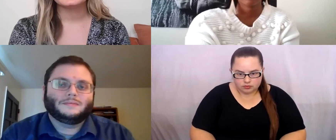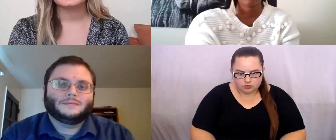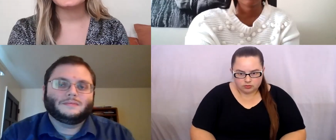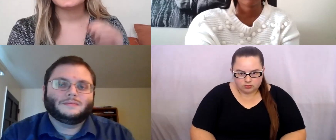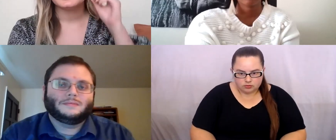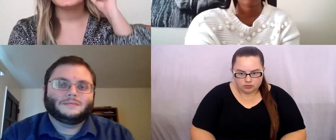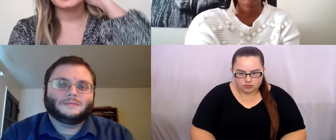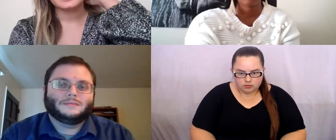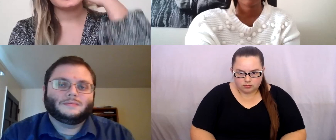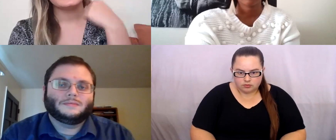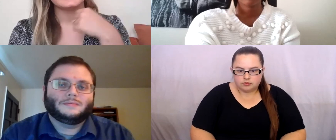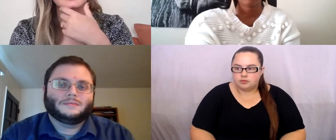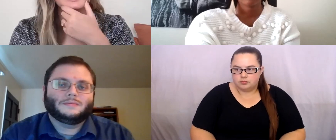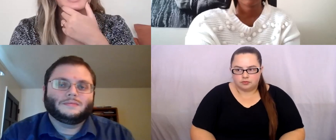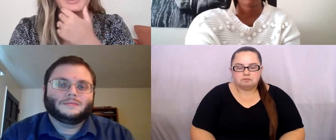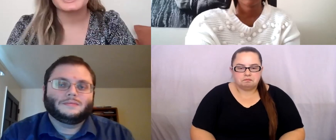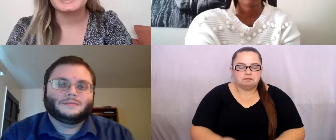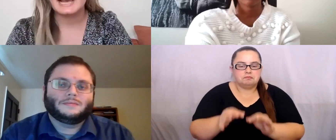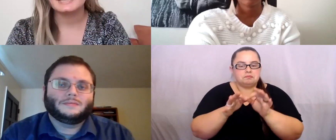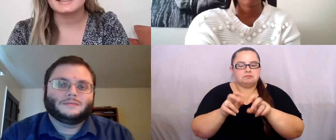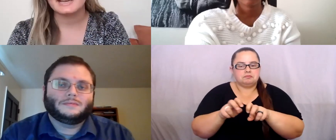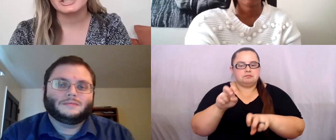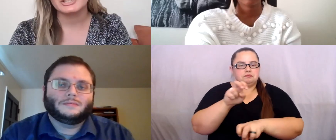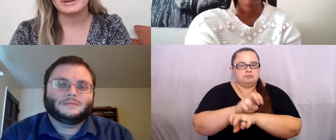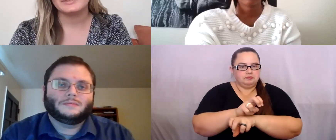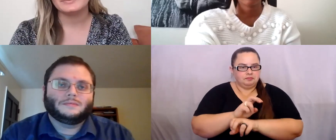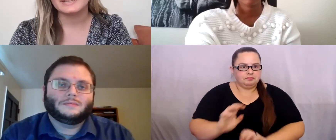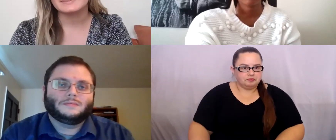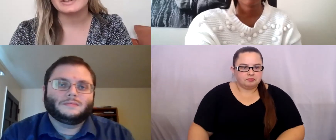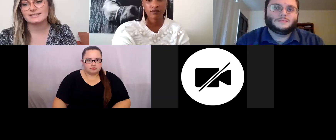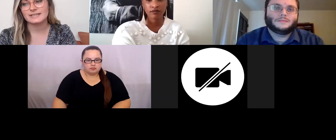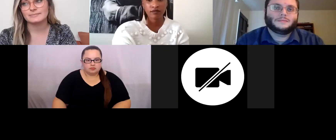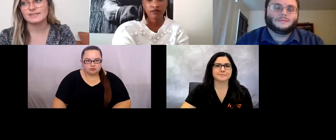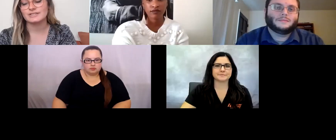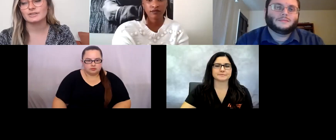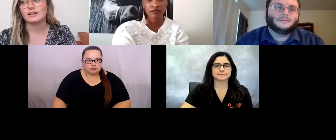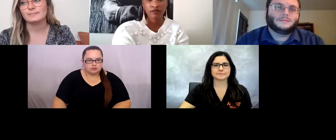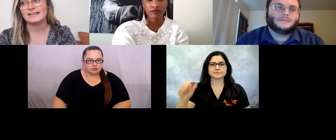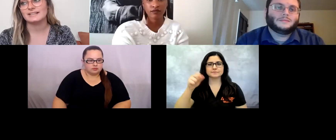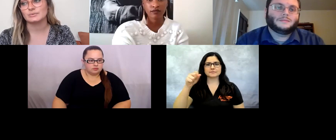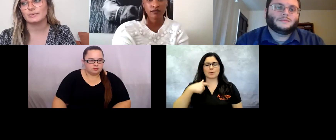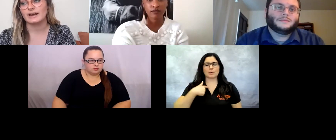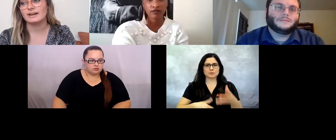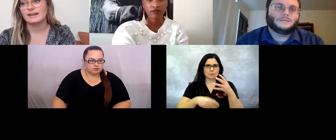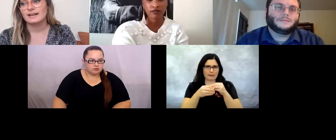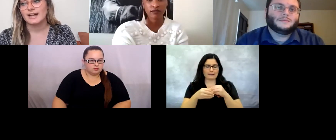Also to add to that, too, I experienced some of these long meetings where I even chair yoga, being able to do